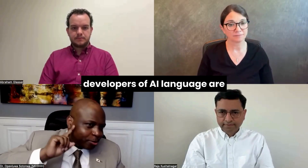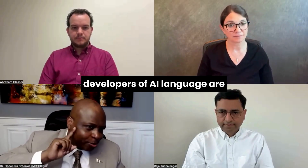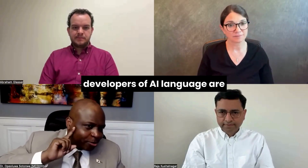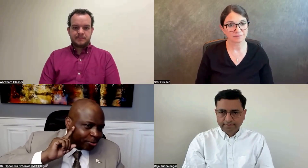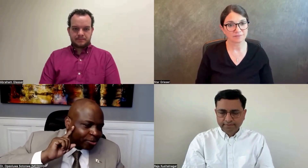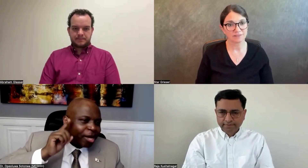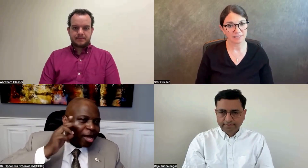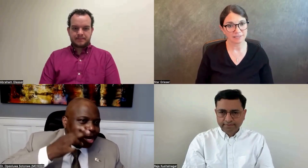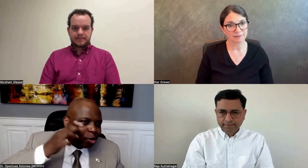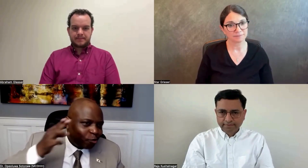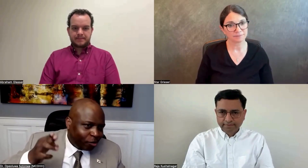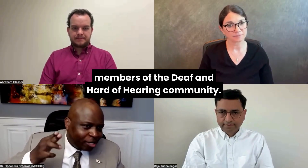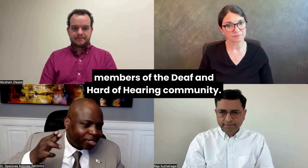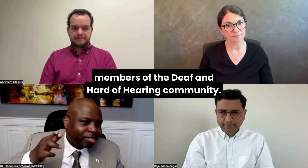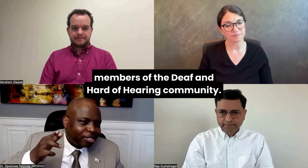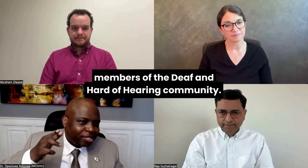members of the Deaf and Hard of Hearing community.